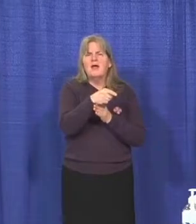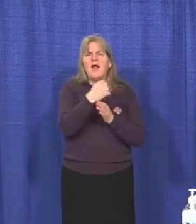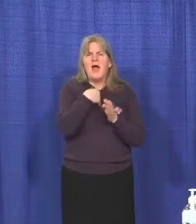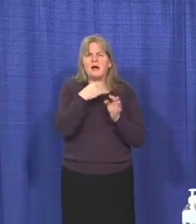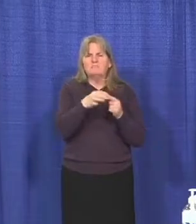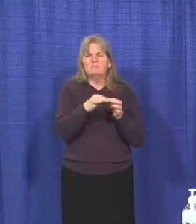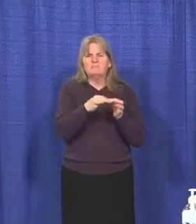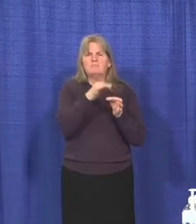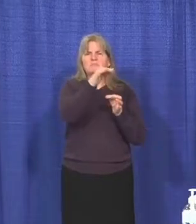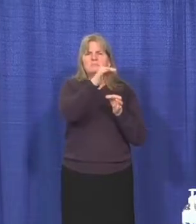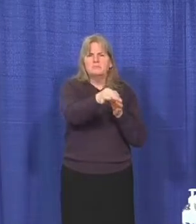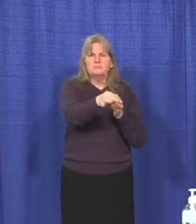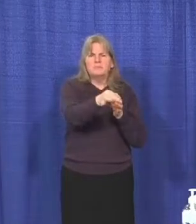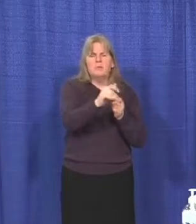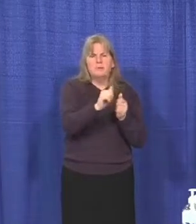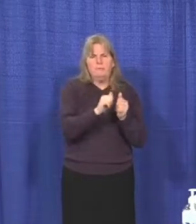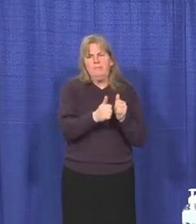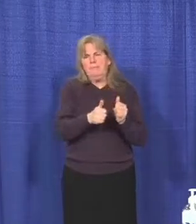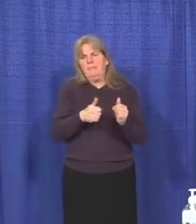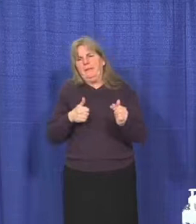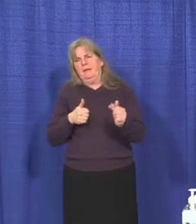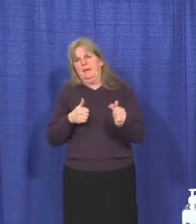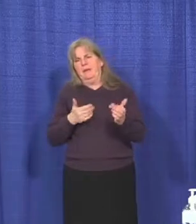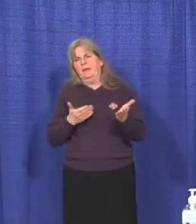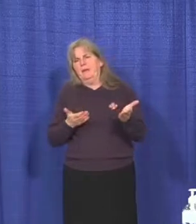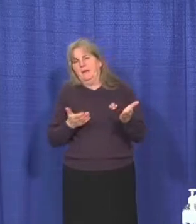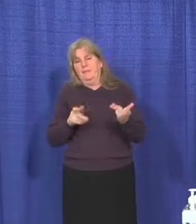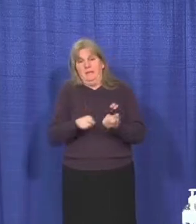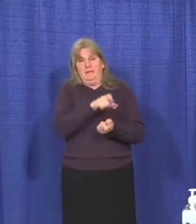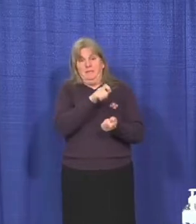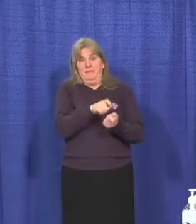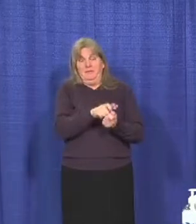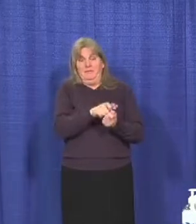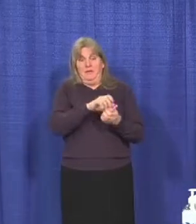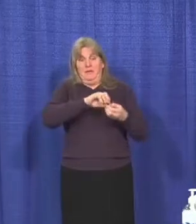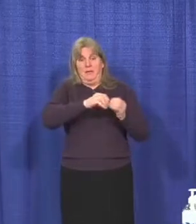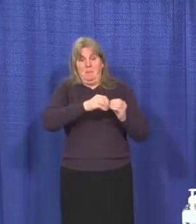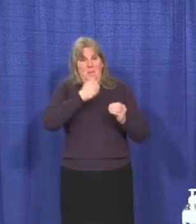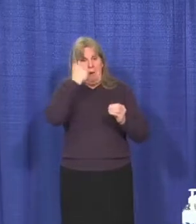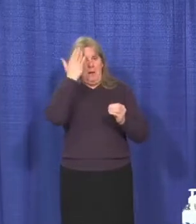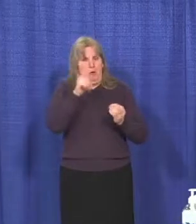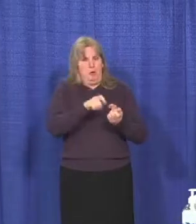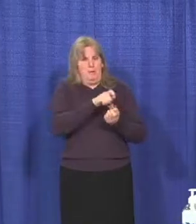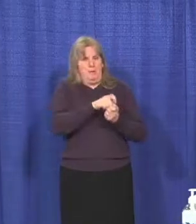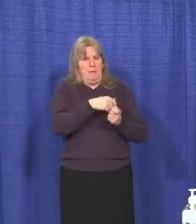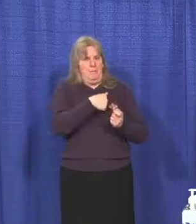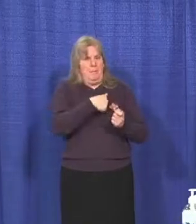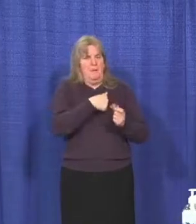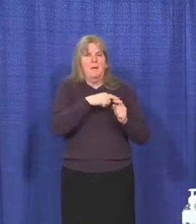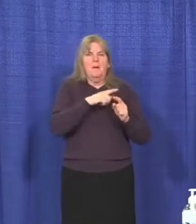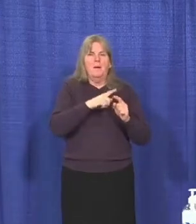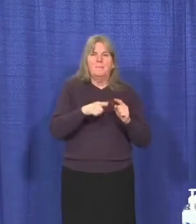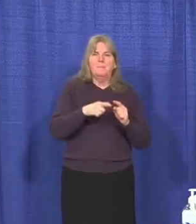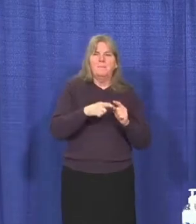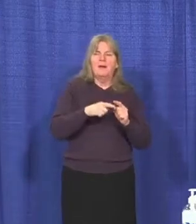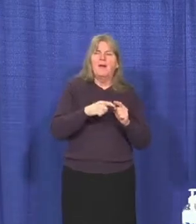delays or backlogs so I can't speak specifically to that but